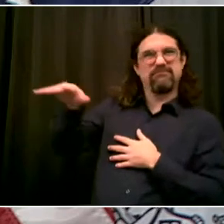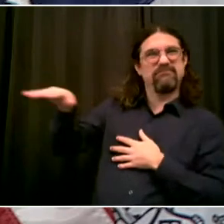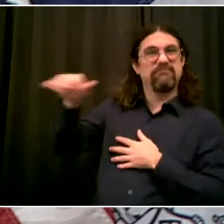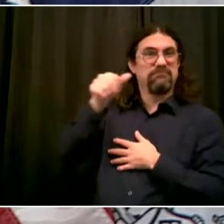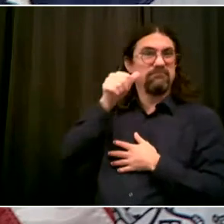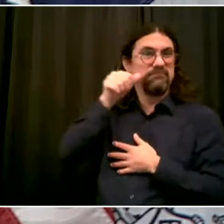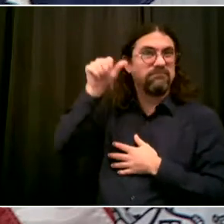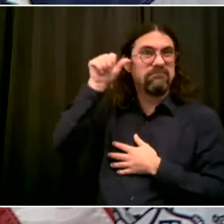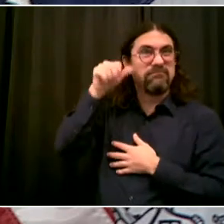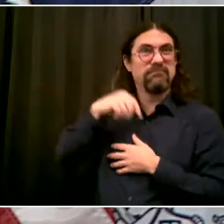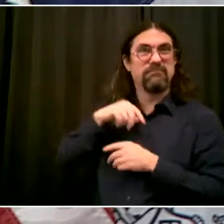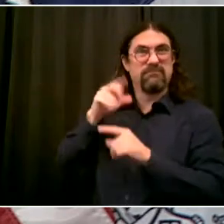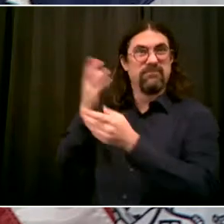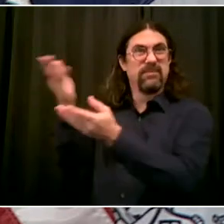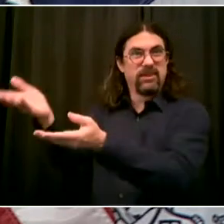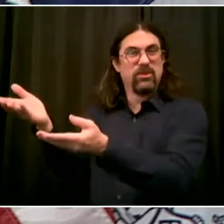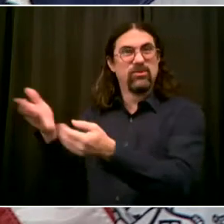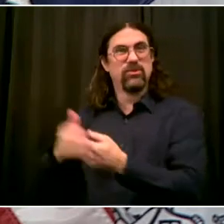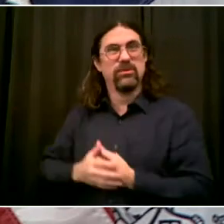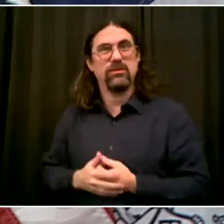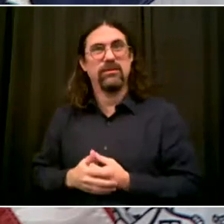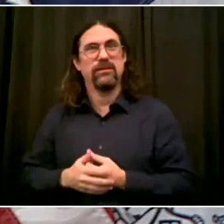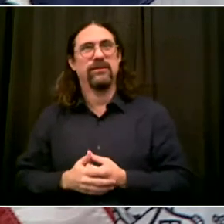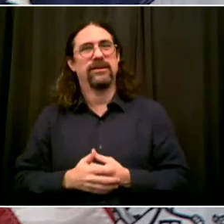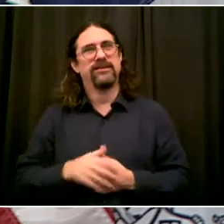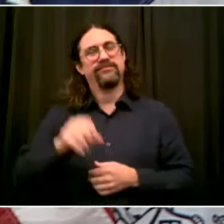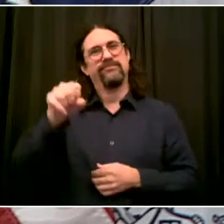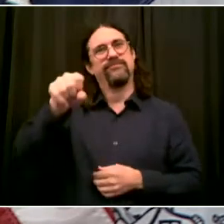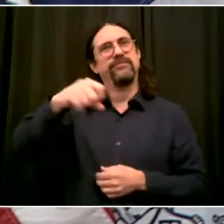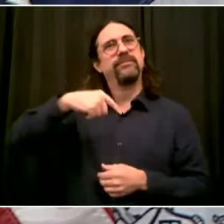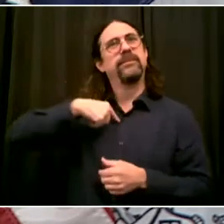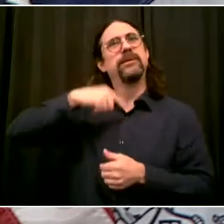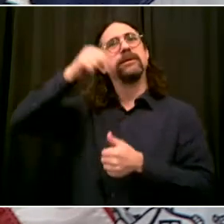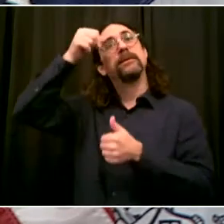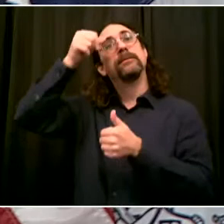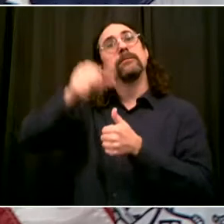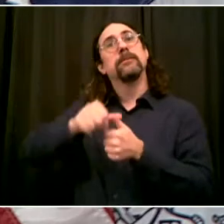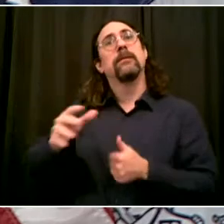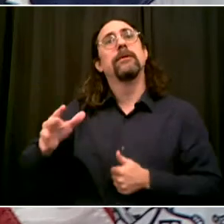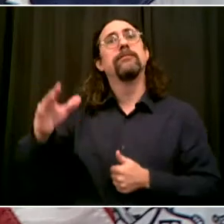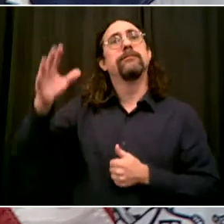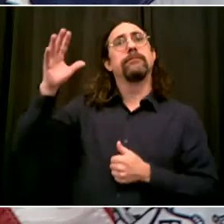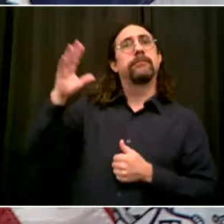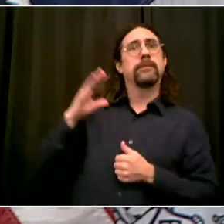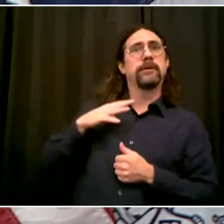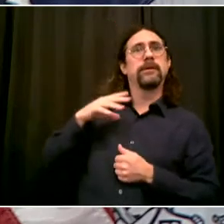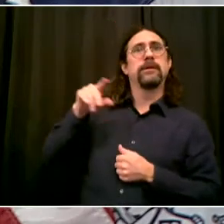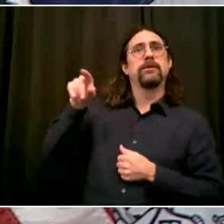FACILITY FOR THE WONDERFUL HIGH SCSCHOOL THAT IS THERE ON THE CAMPUS. IIS T'NOW GOING TO HAHAVE THE KIND OF HOME IT